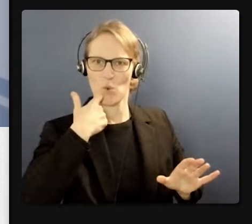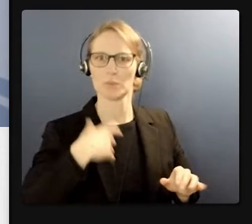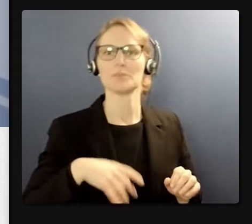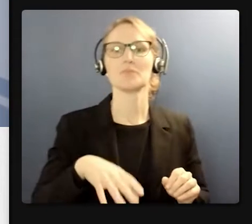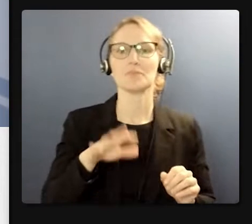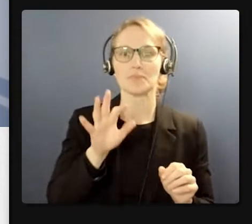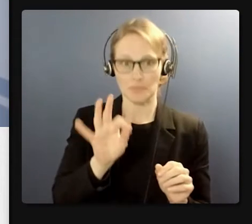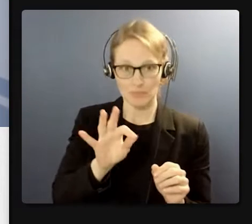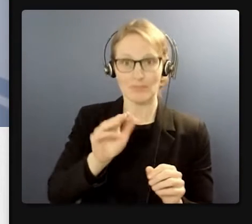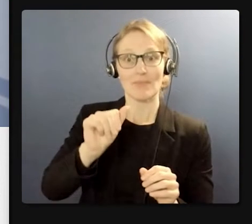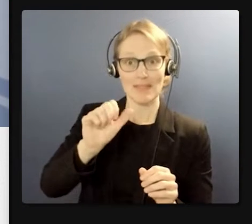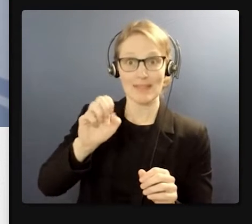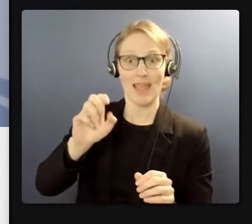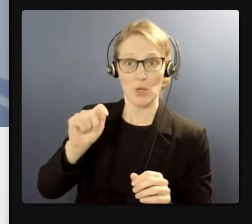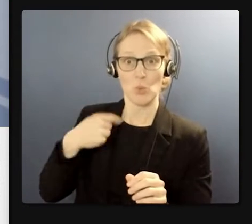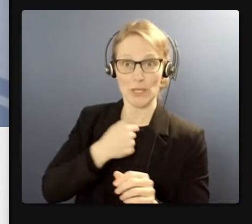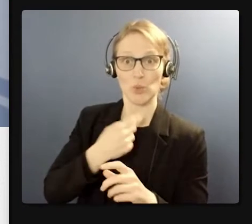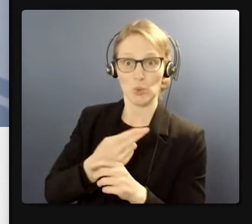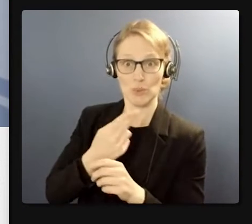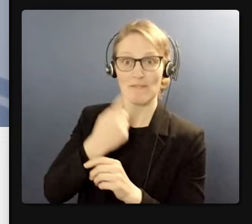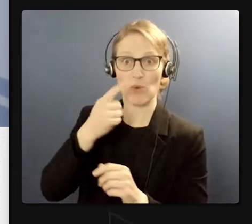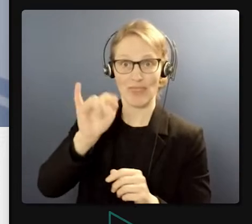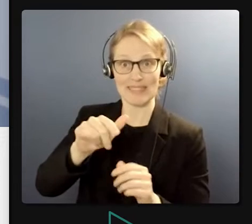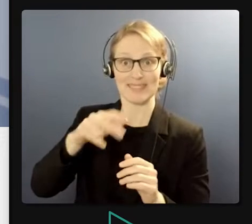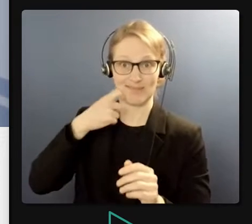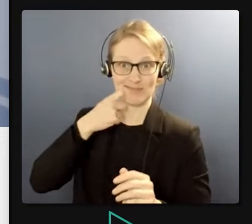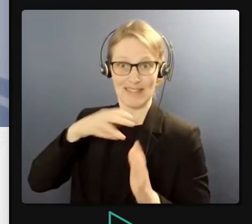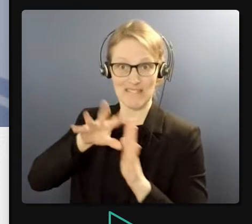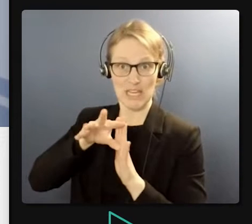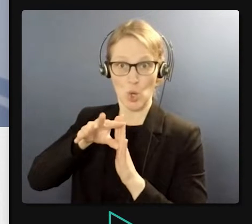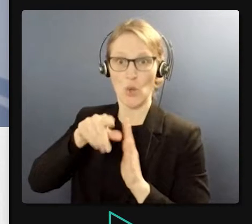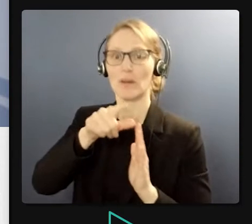kinda had to do some work here to get it... To work.